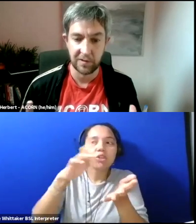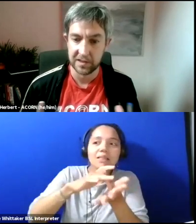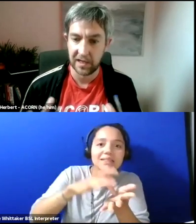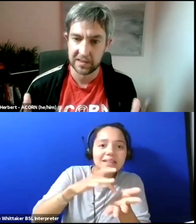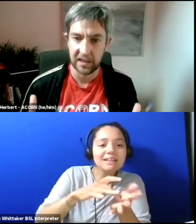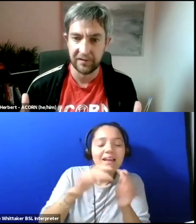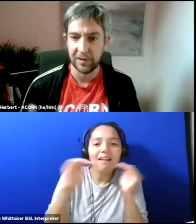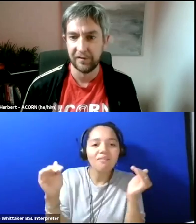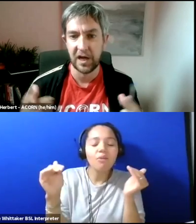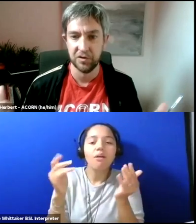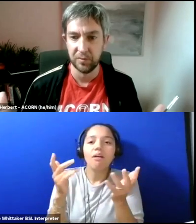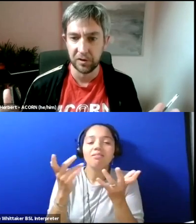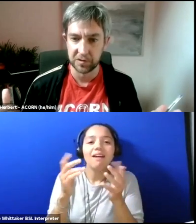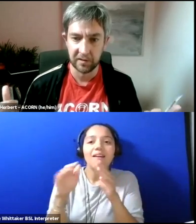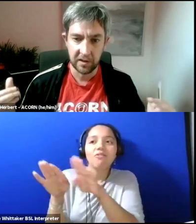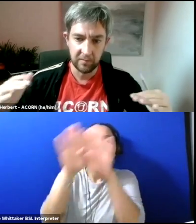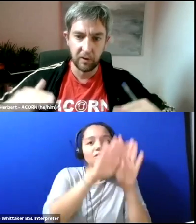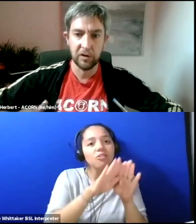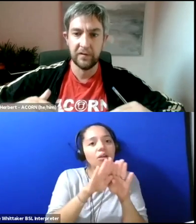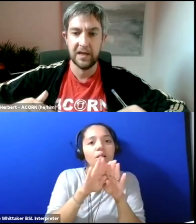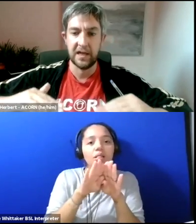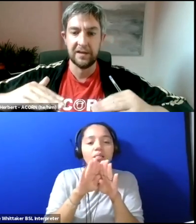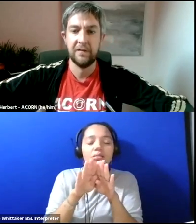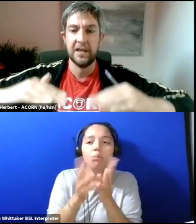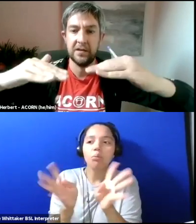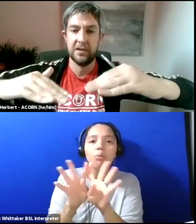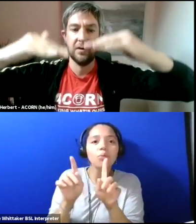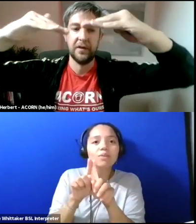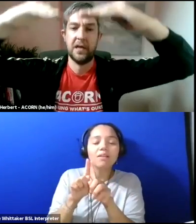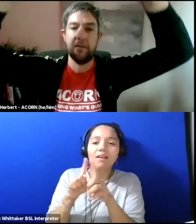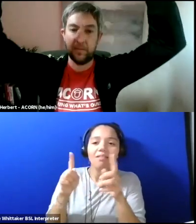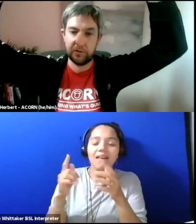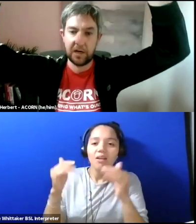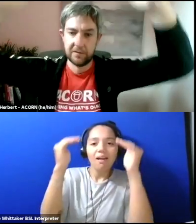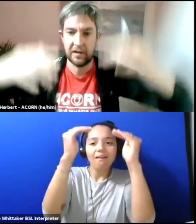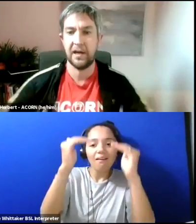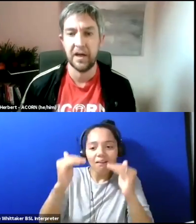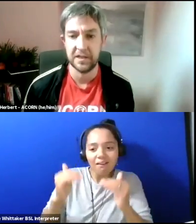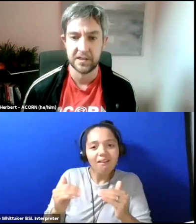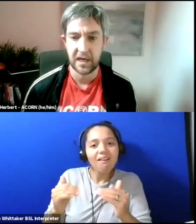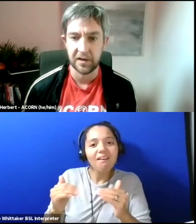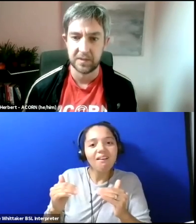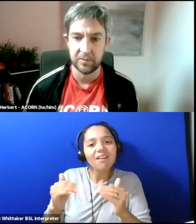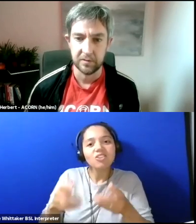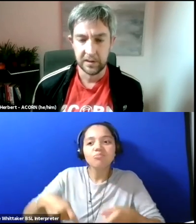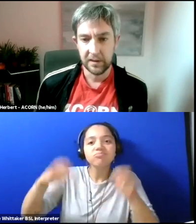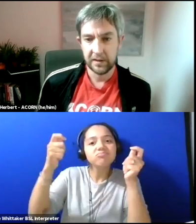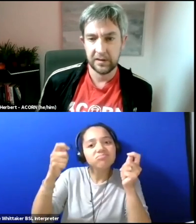And then occasionally- as well as the city level we have a national board as well. All of that is fed into these progressively raising-the-scales